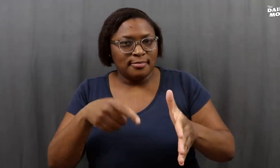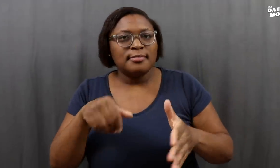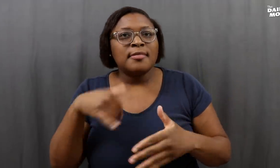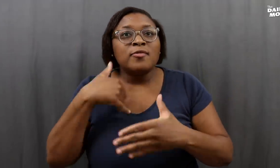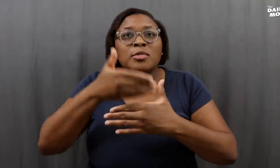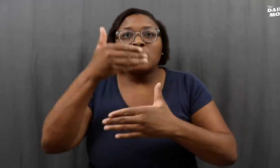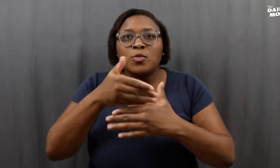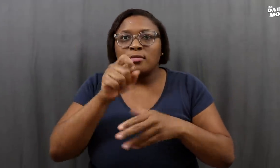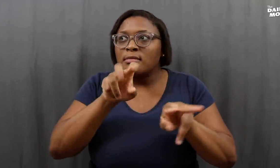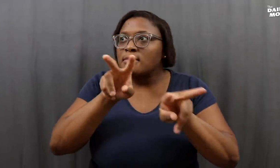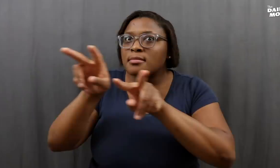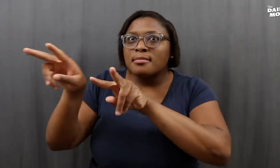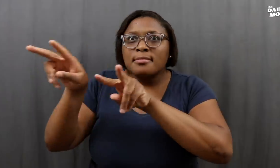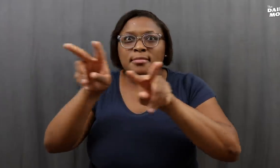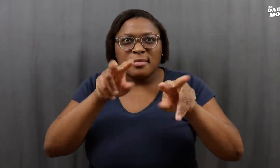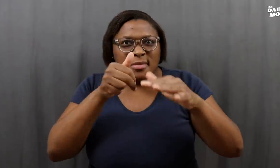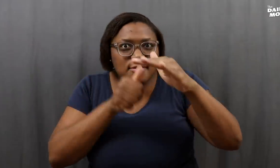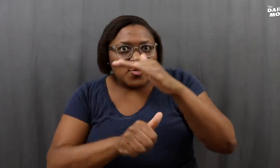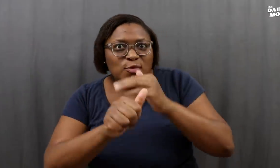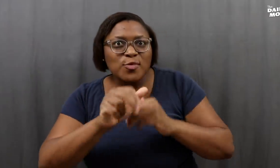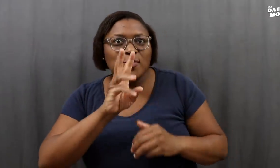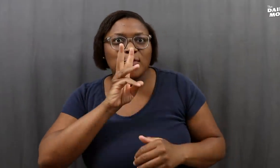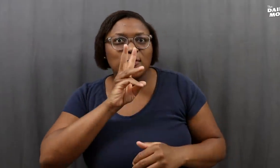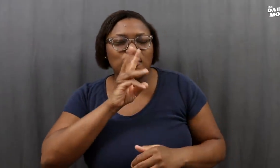with glass windows.